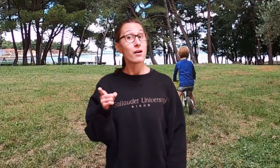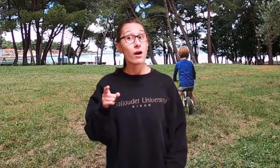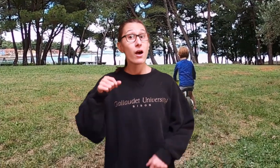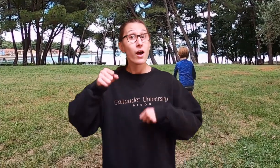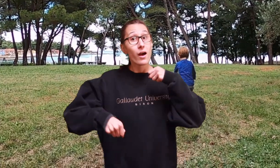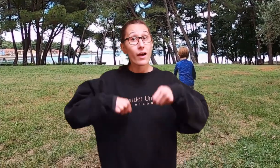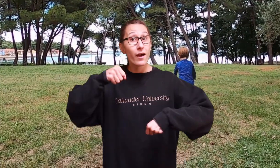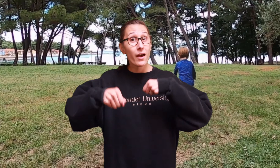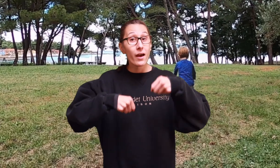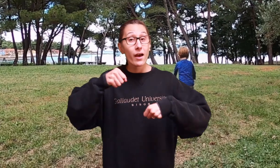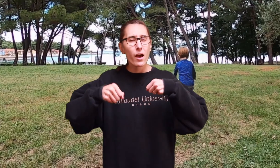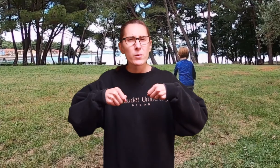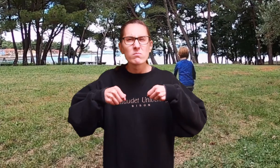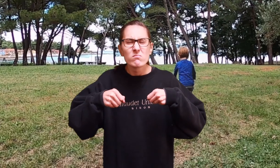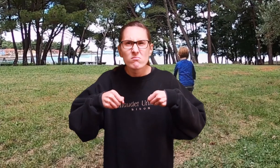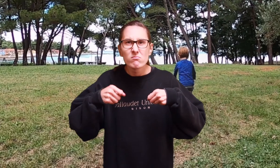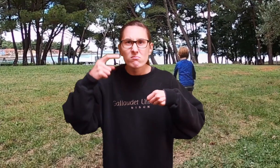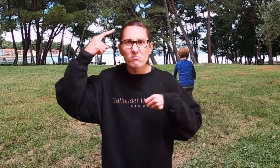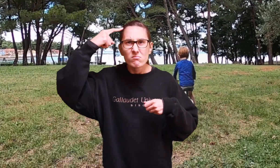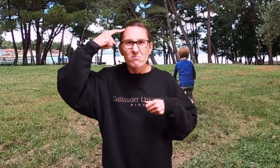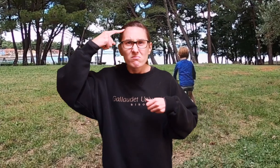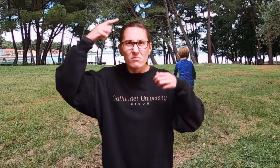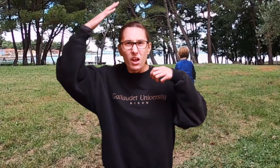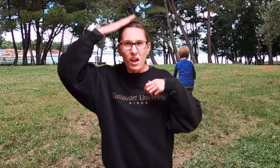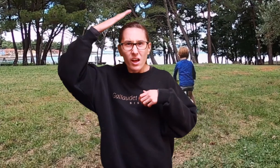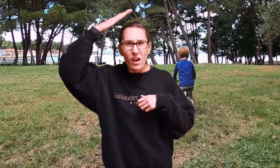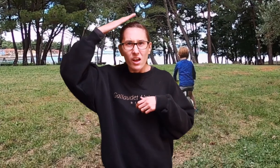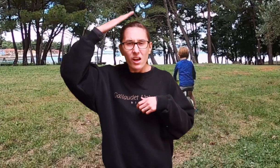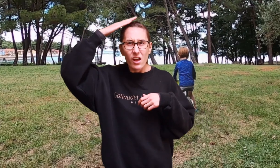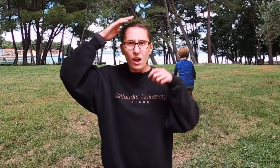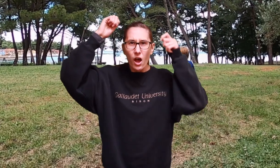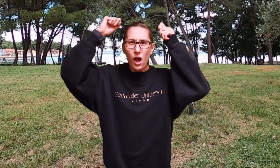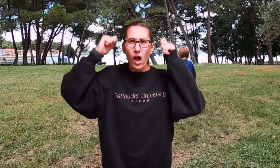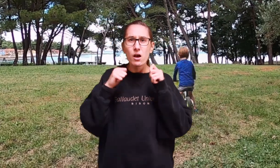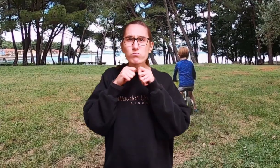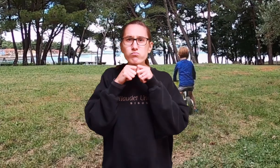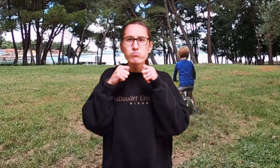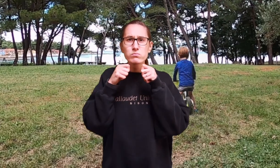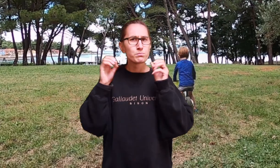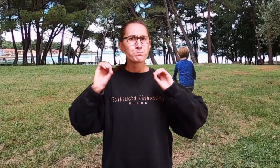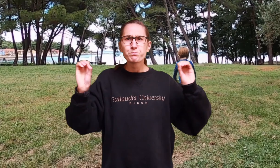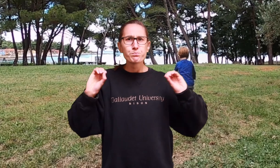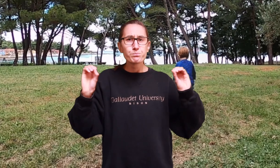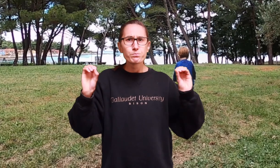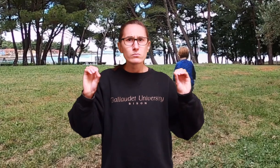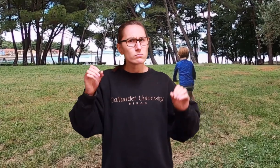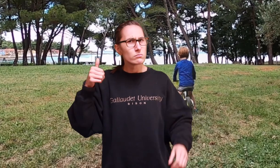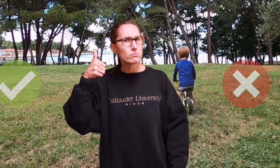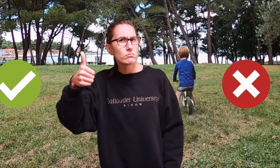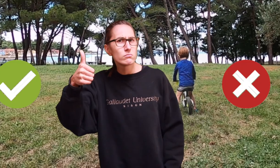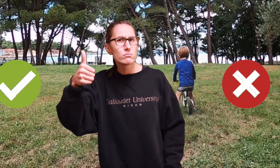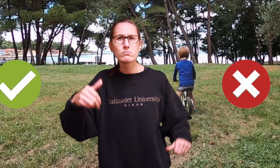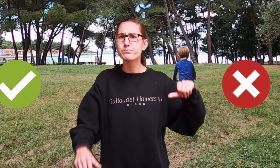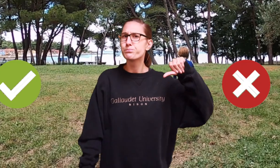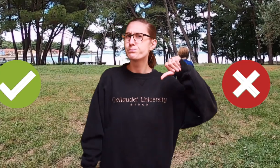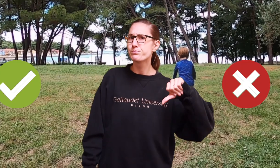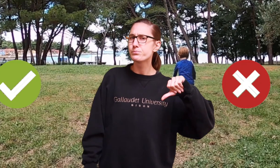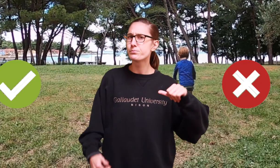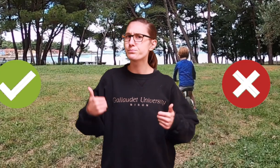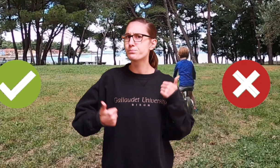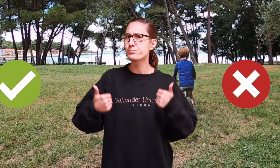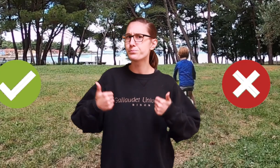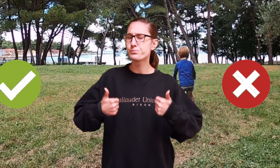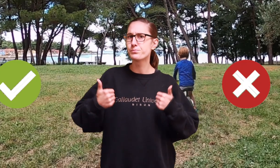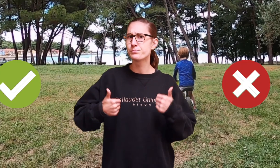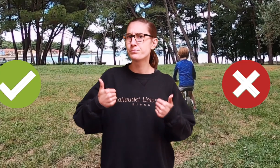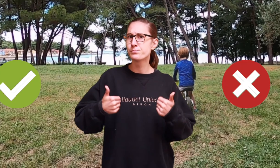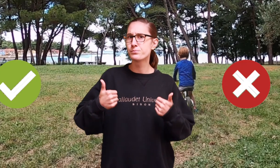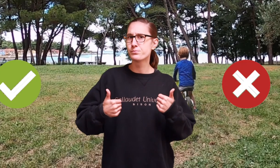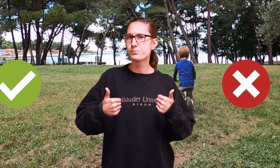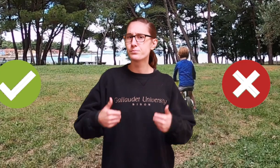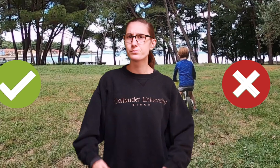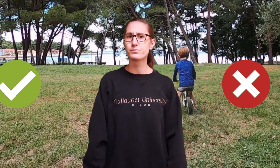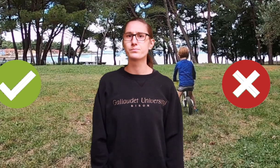Is riding a bike without a helmet good or bad?